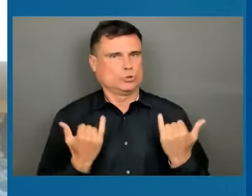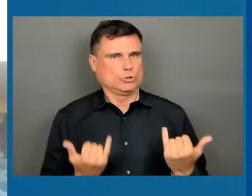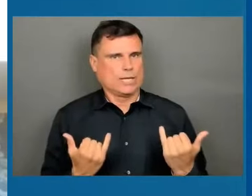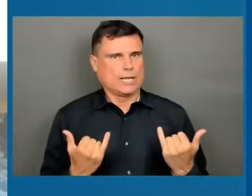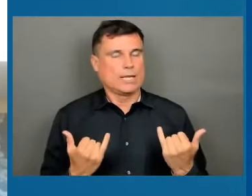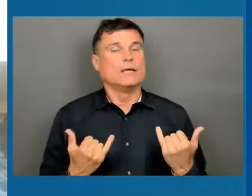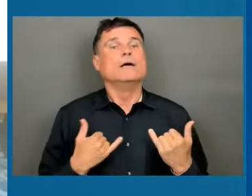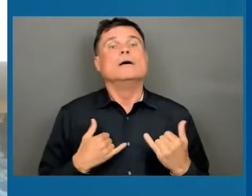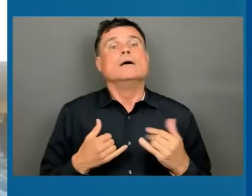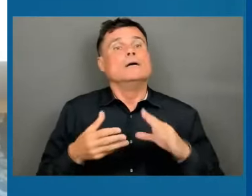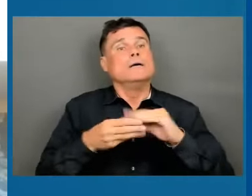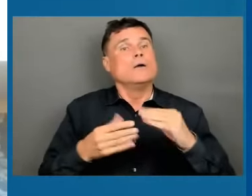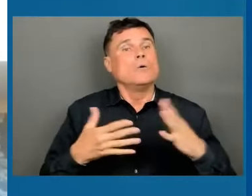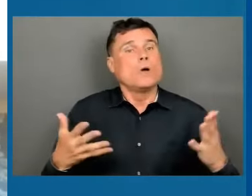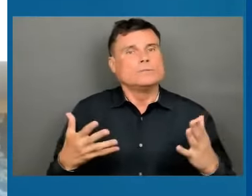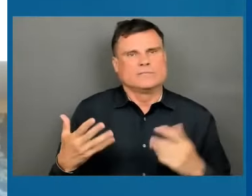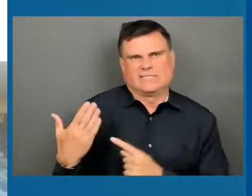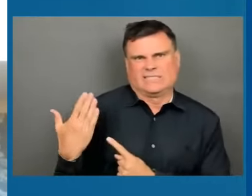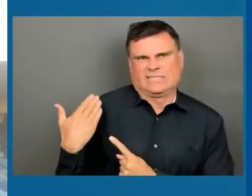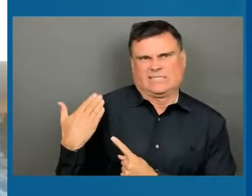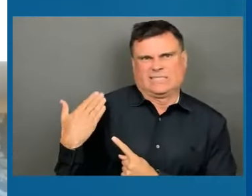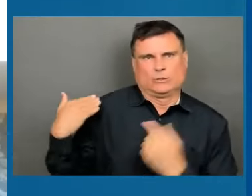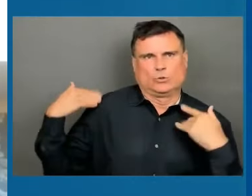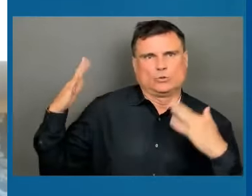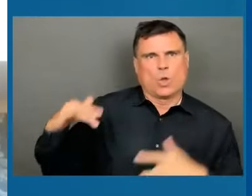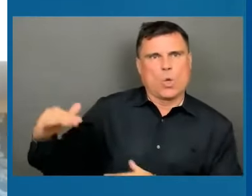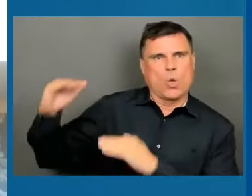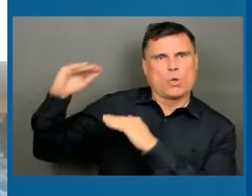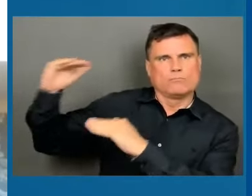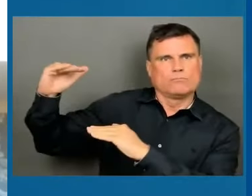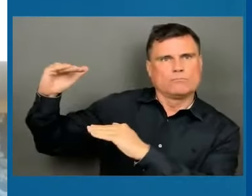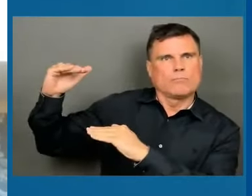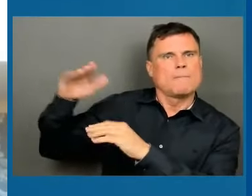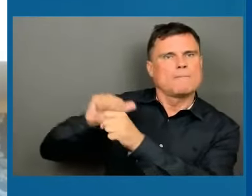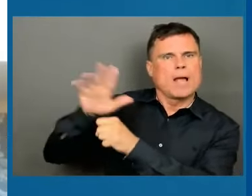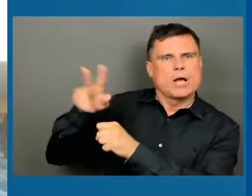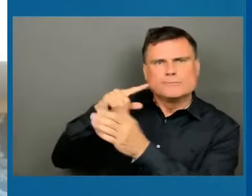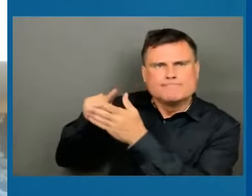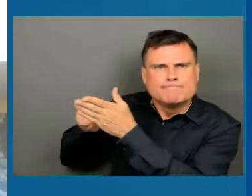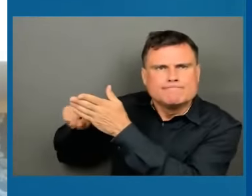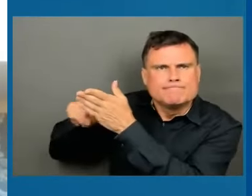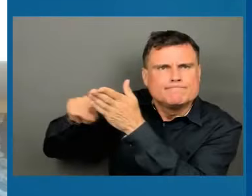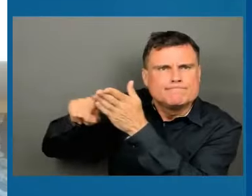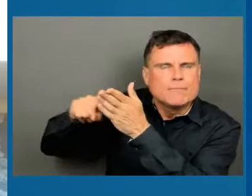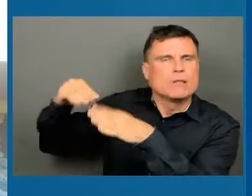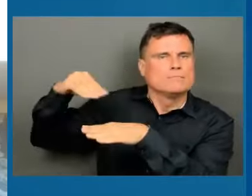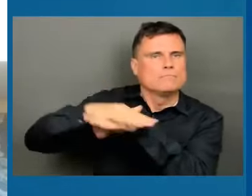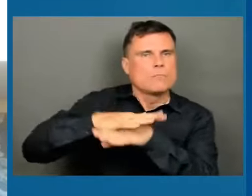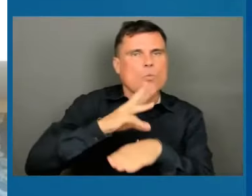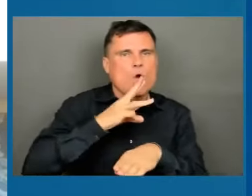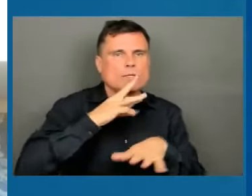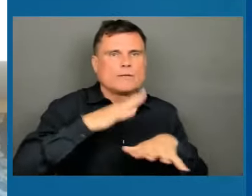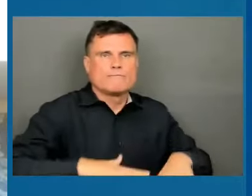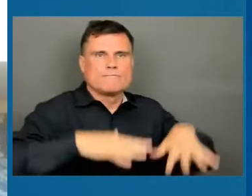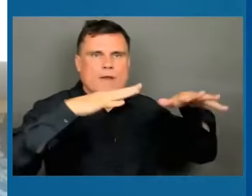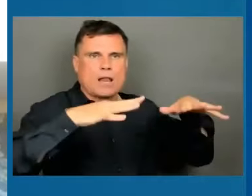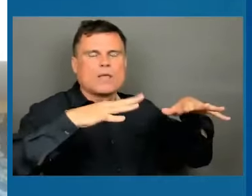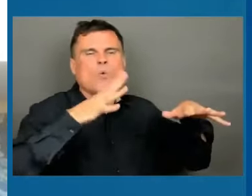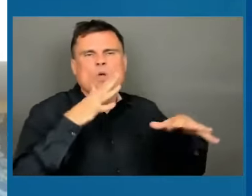Thank you for joining us today on flood risk in B.C. We will